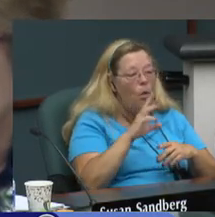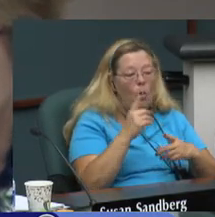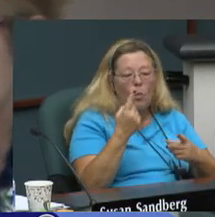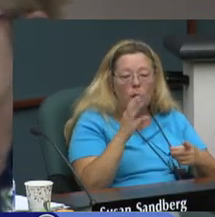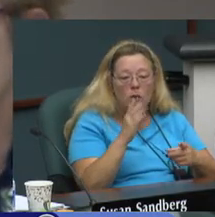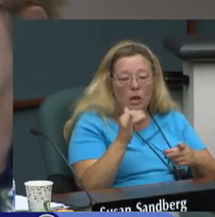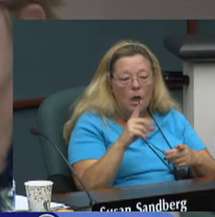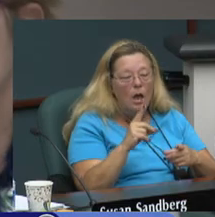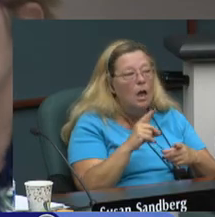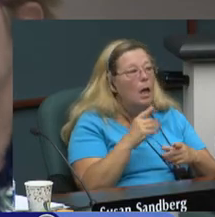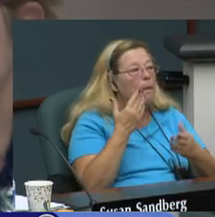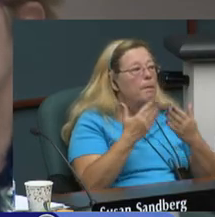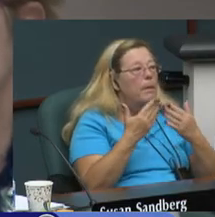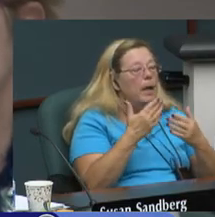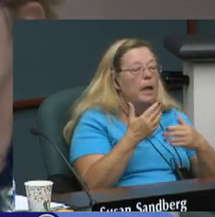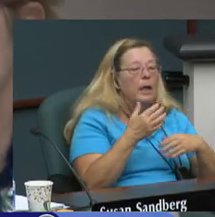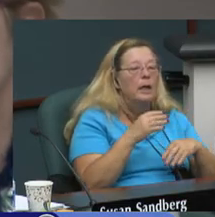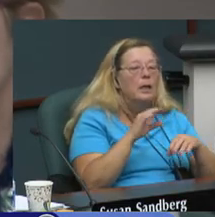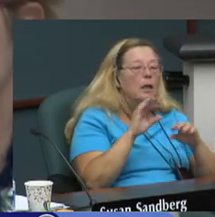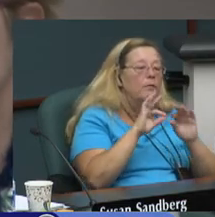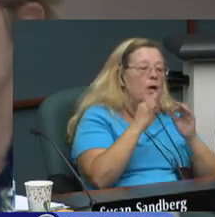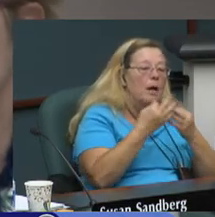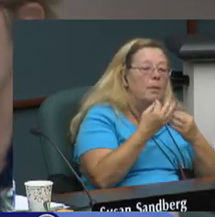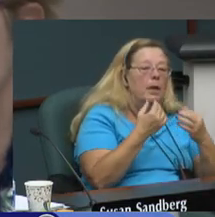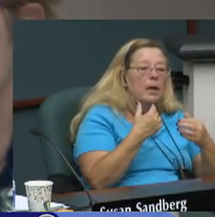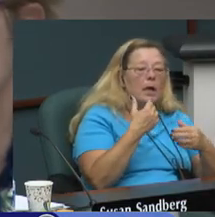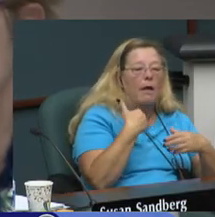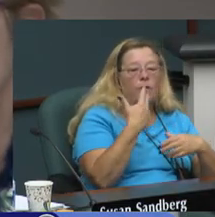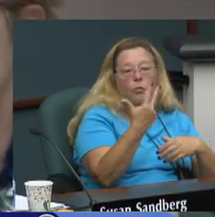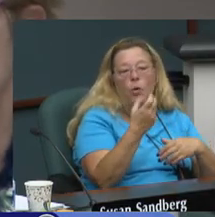maybe the family is larger three or four people in the family where is